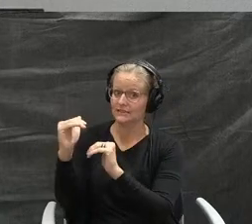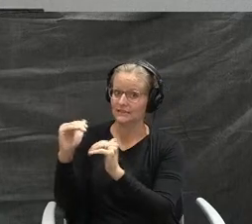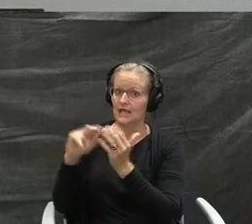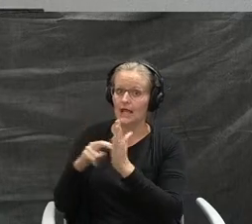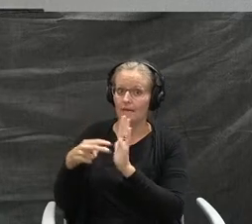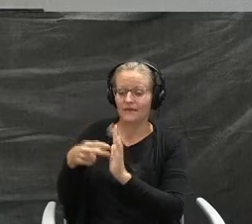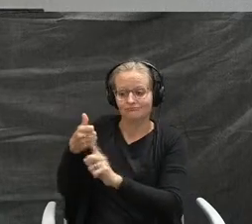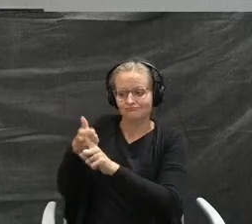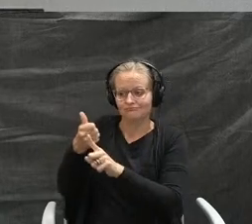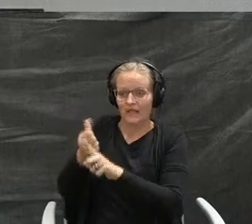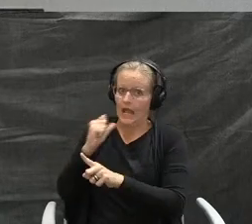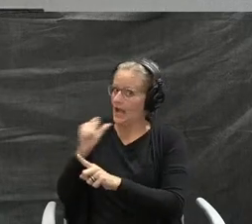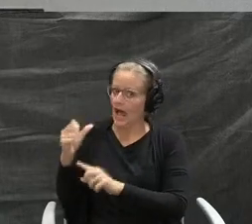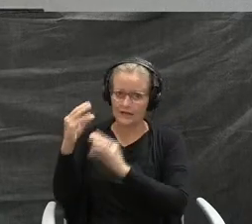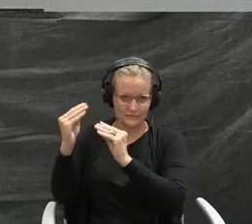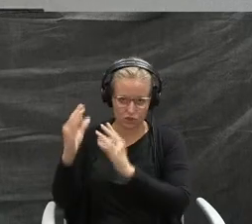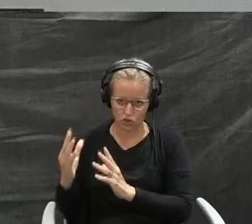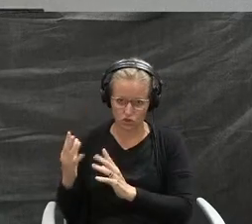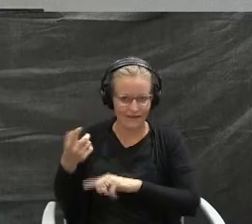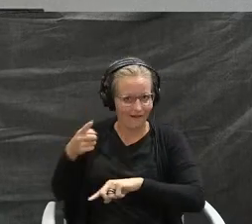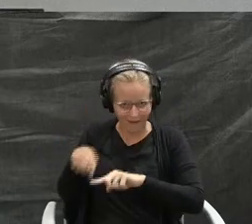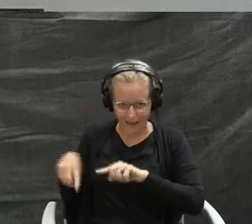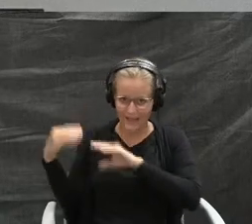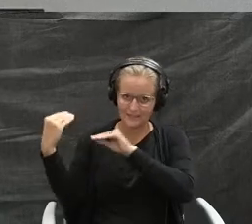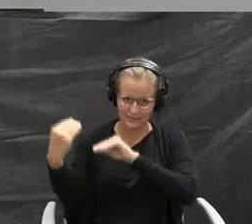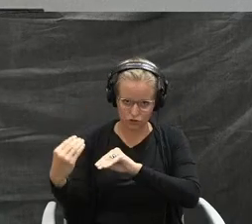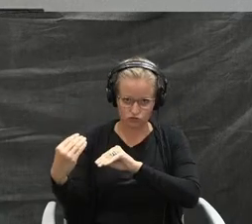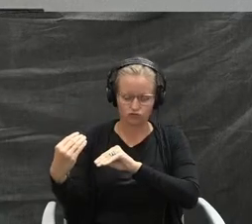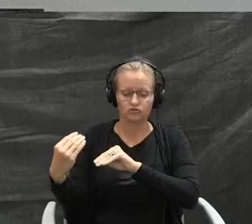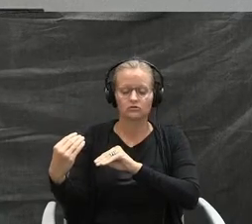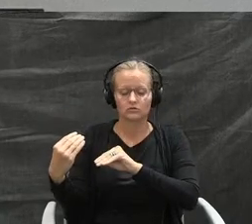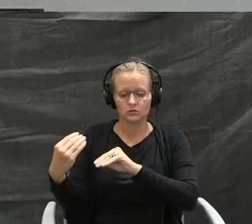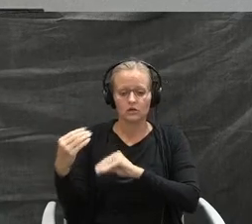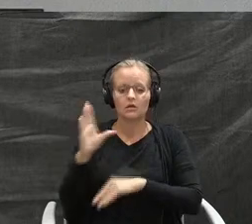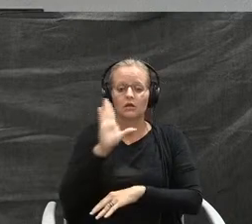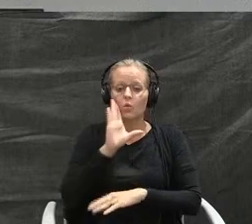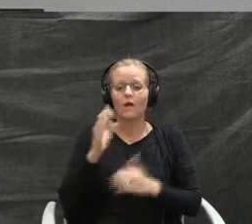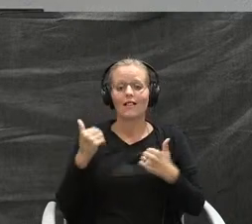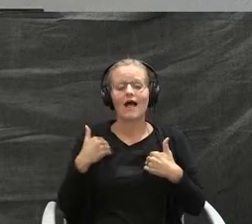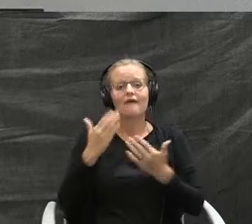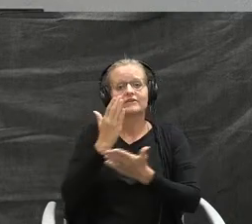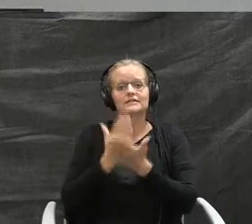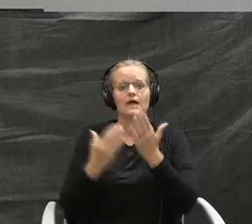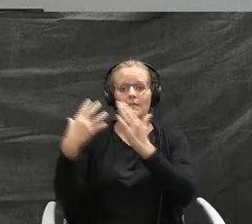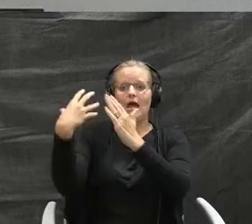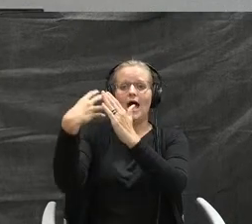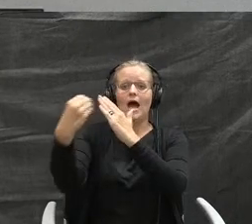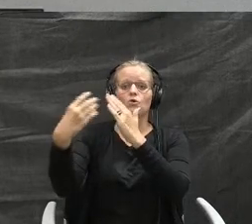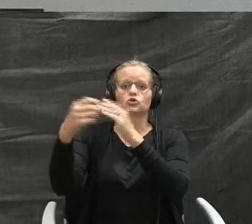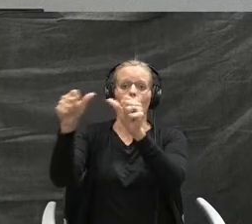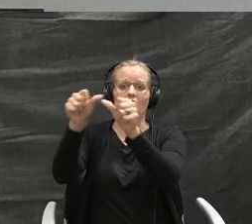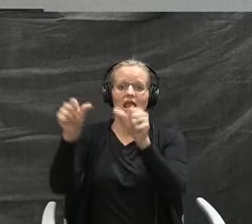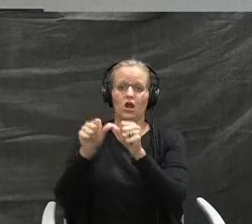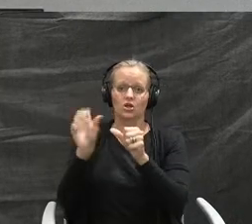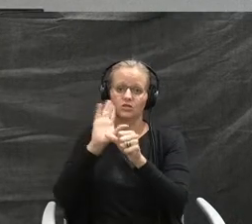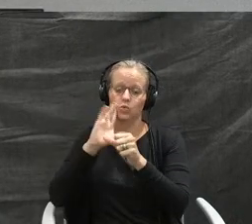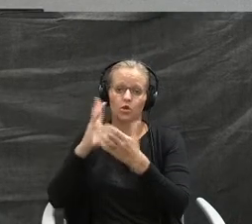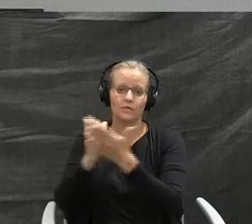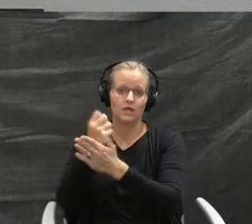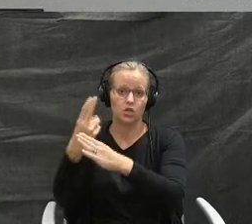Again, as I said, there would be some outdoor venues used. Will get more details out on the sports. We just got guidance for